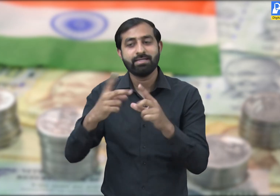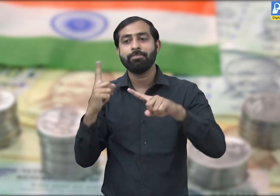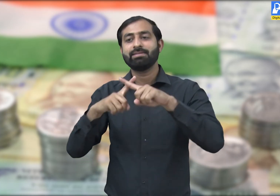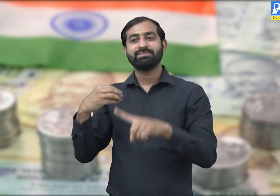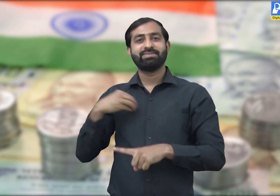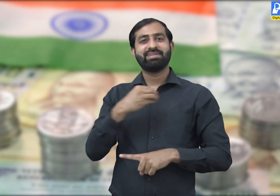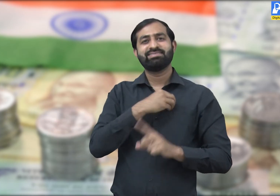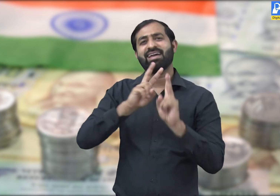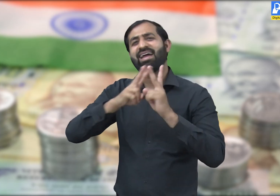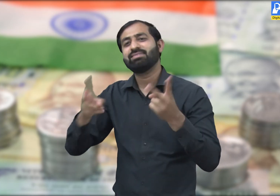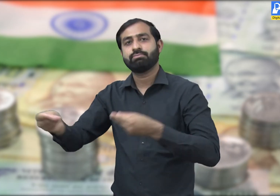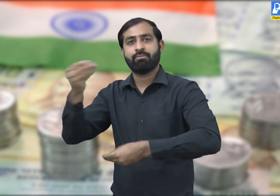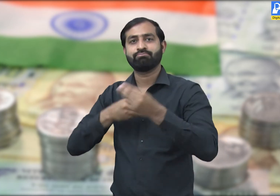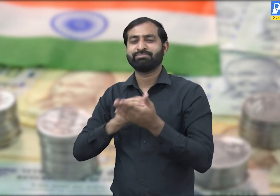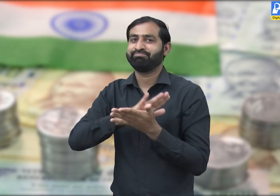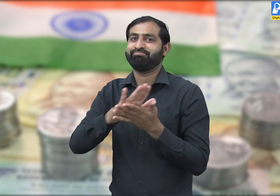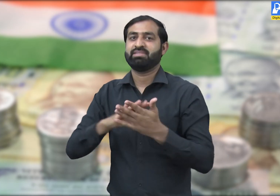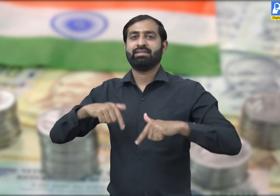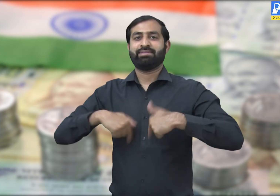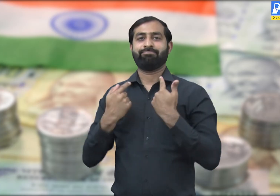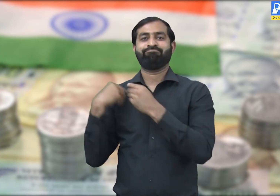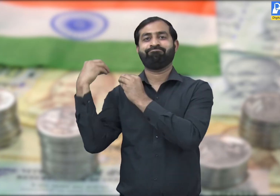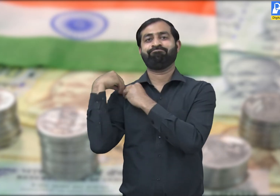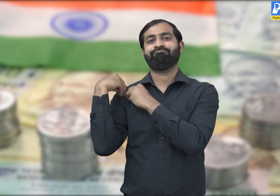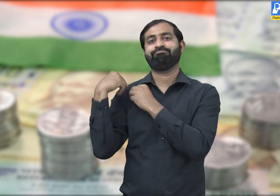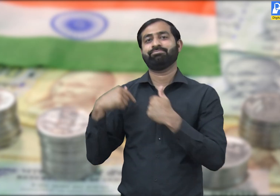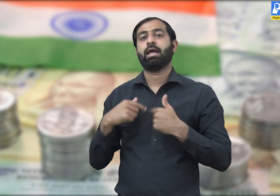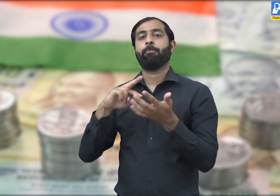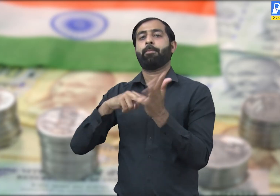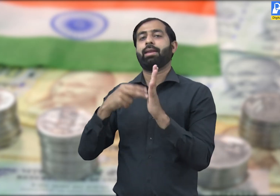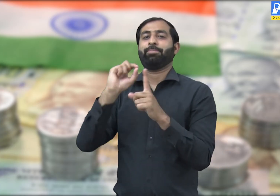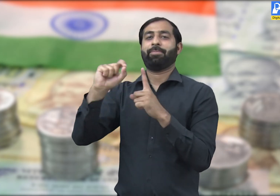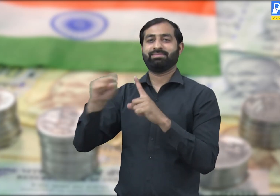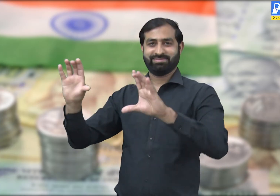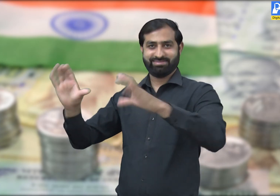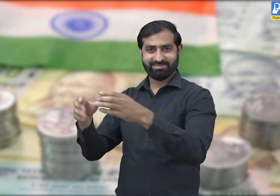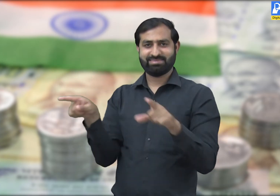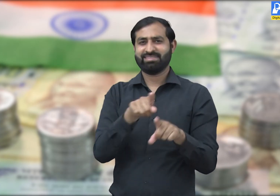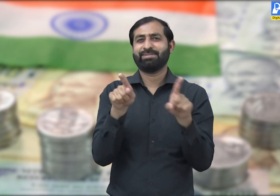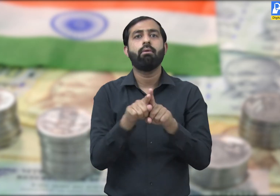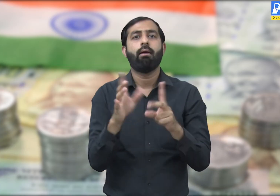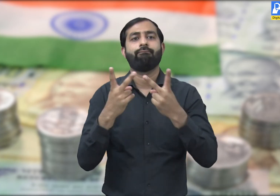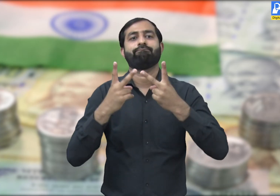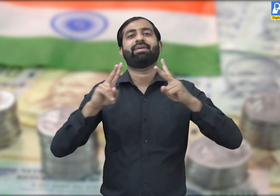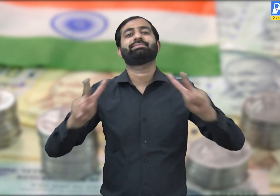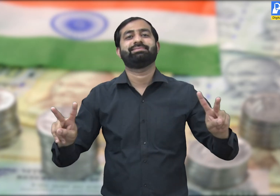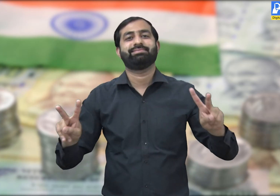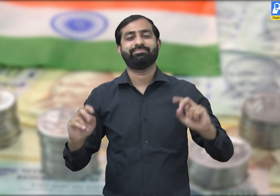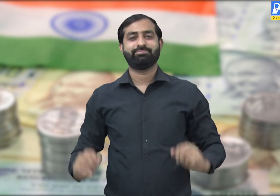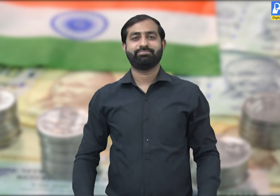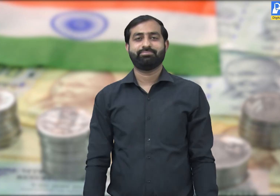They have to look for savings and medical insurance cover on their own